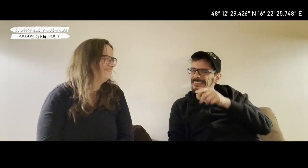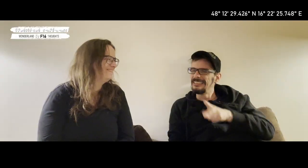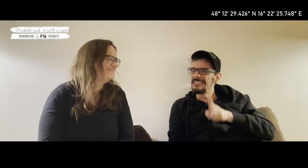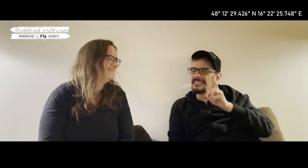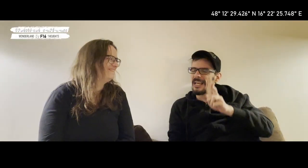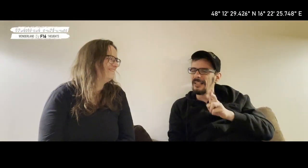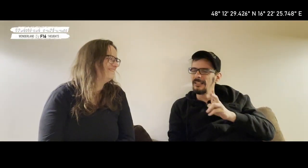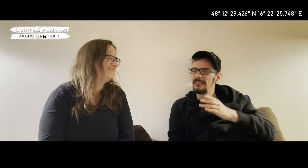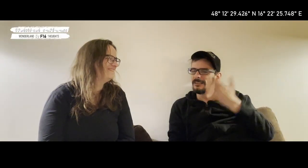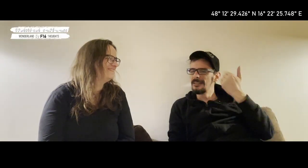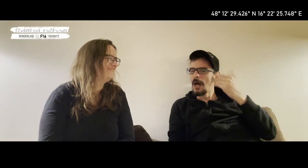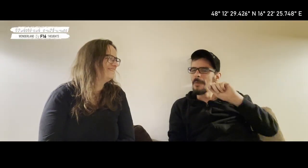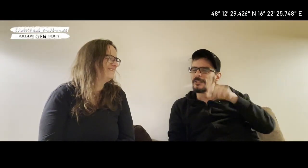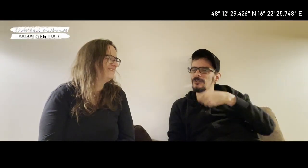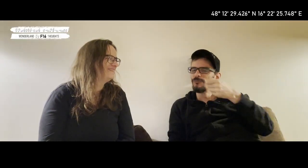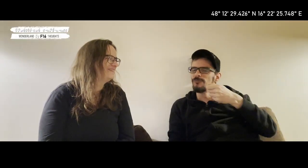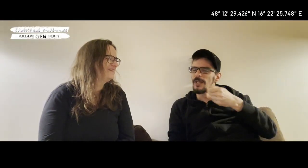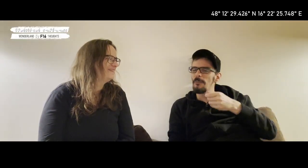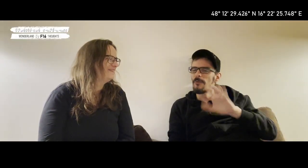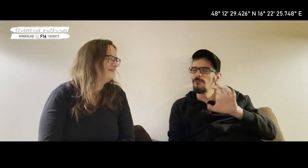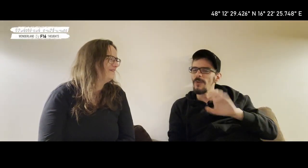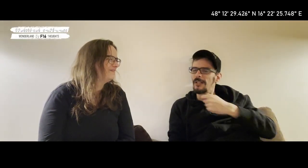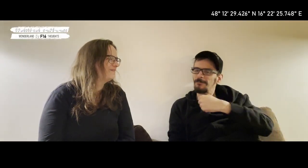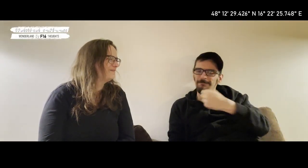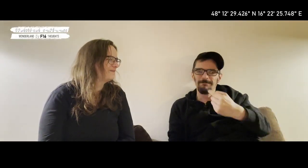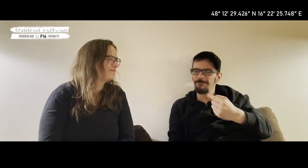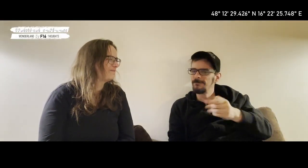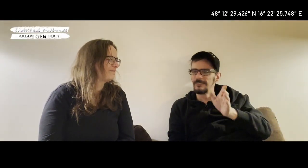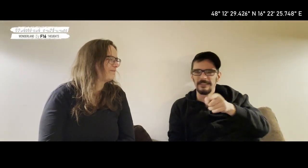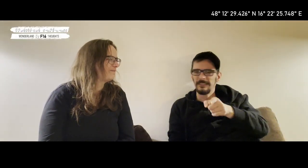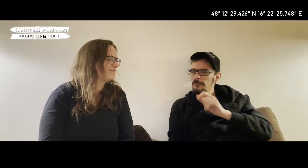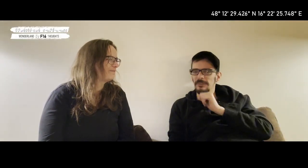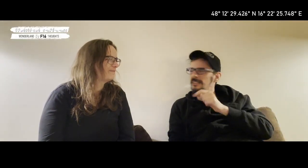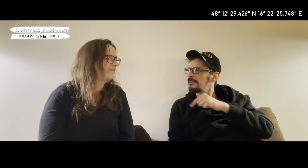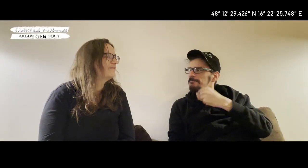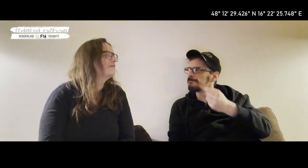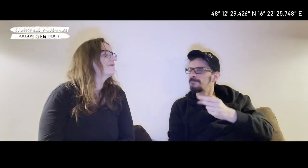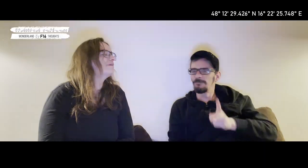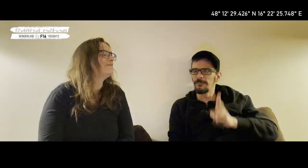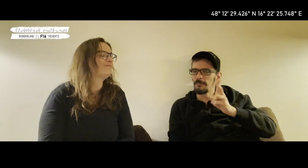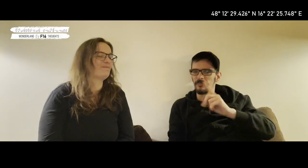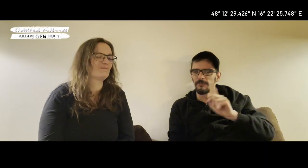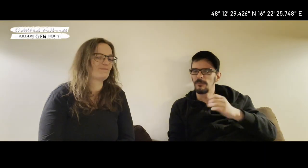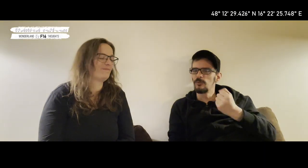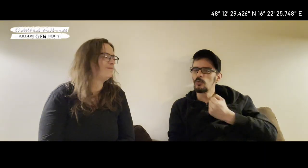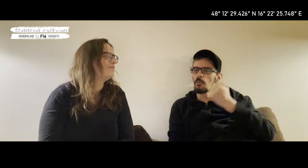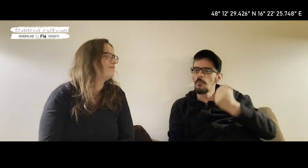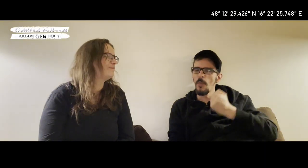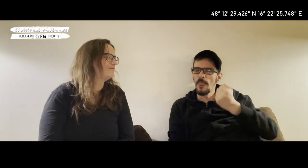The said scene of the film did not reach the television audience at the time, because it was excised from the broadcast material.